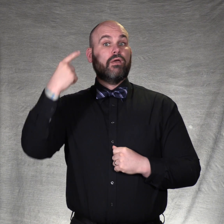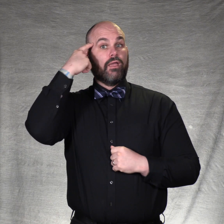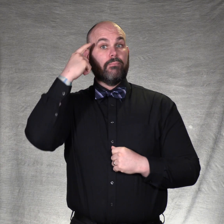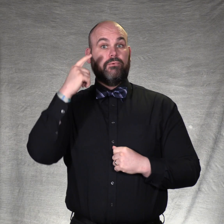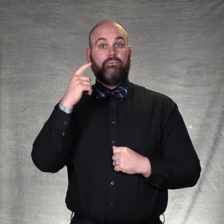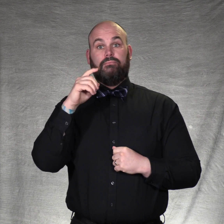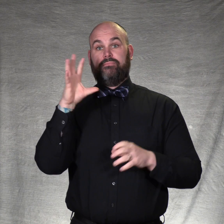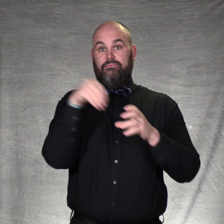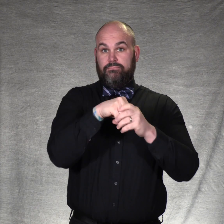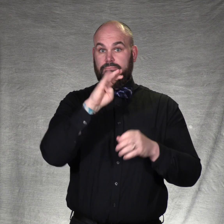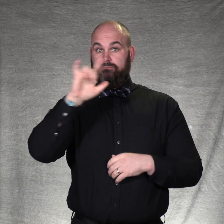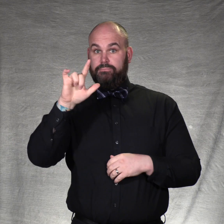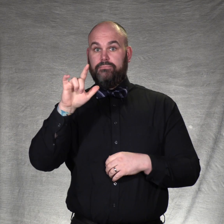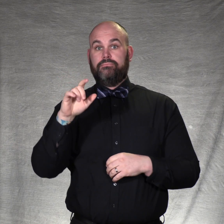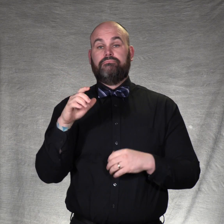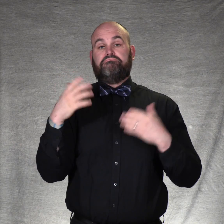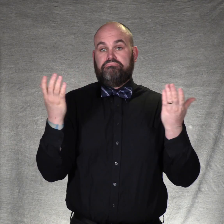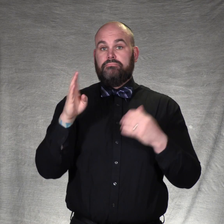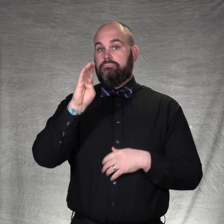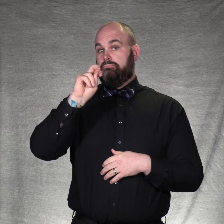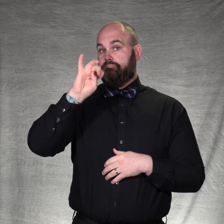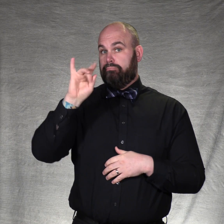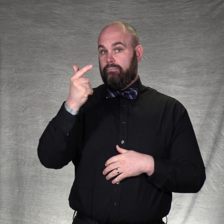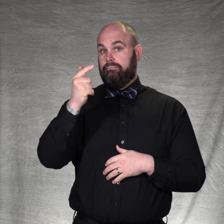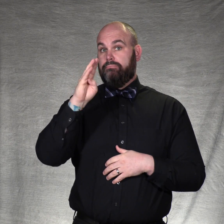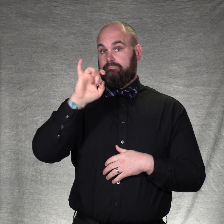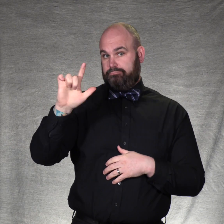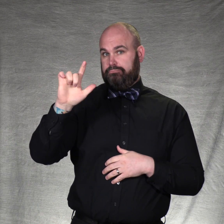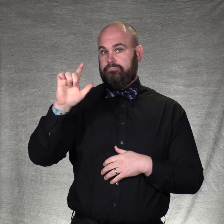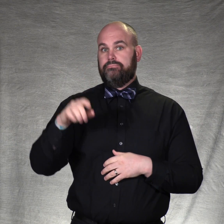Capital Investment Bill or Bonding Bill